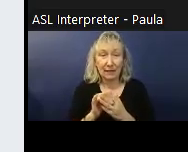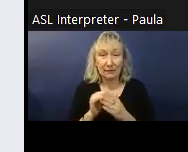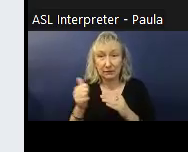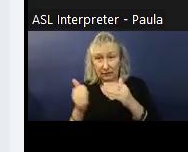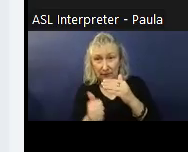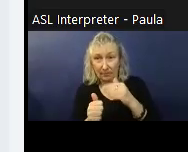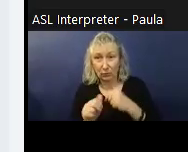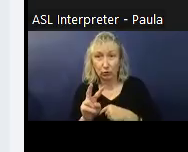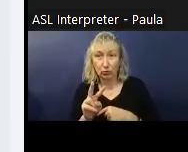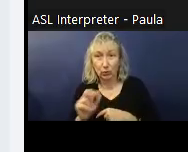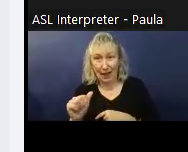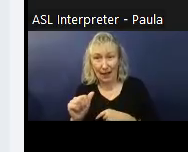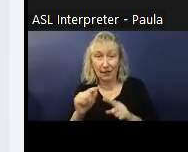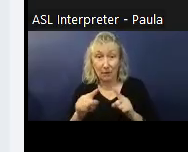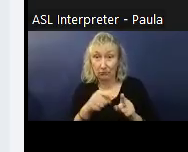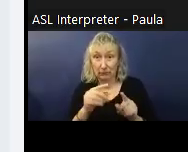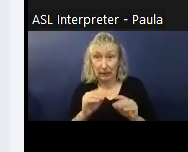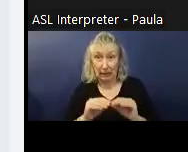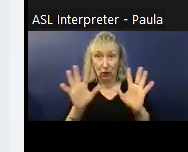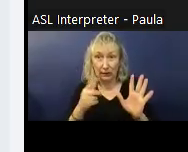clarification there that the ombudsman, you know,